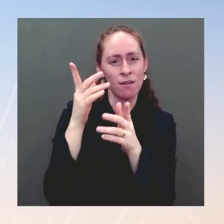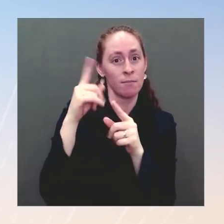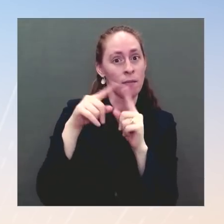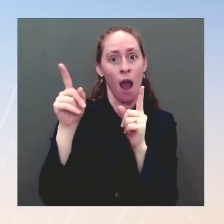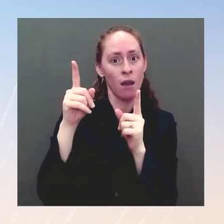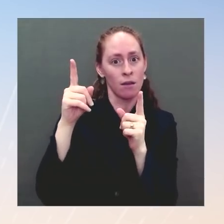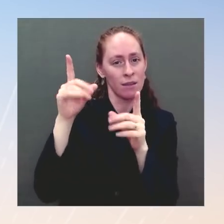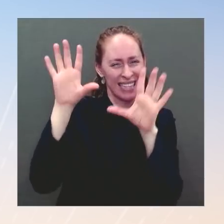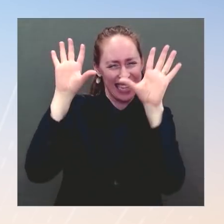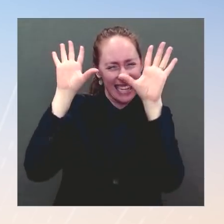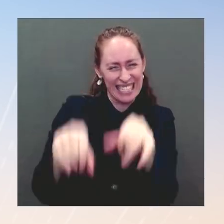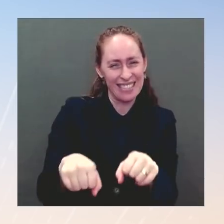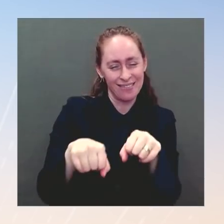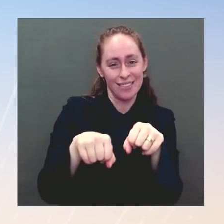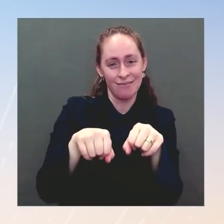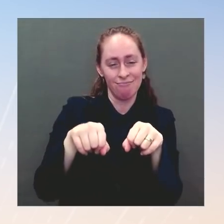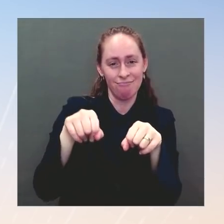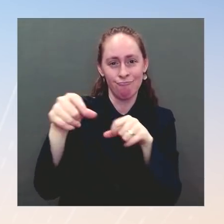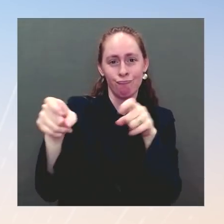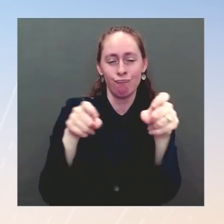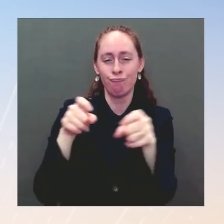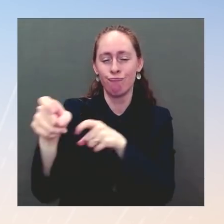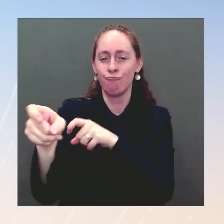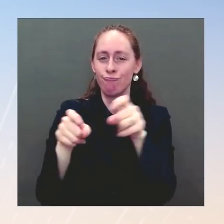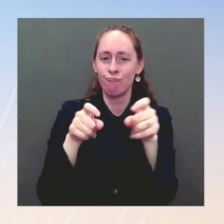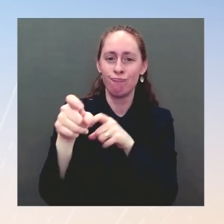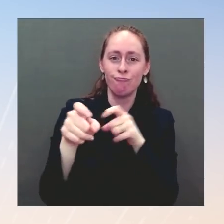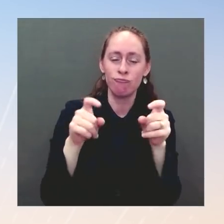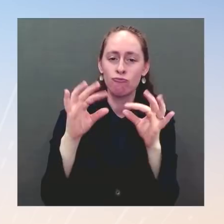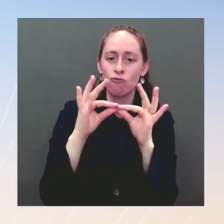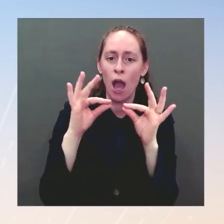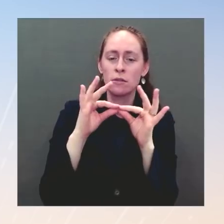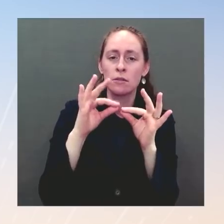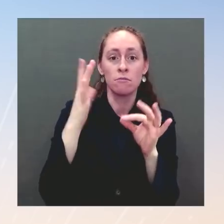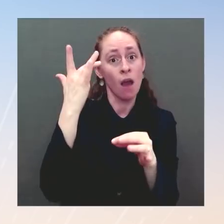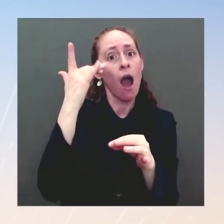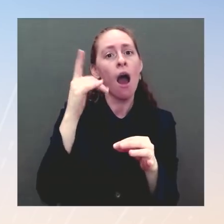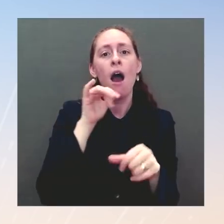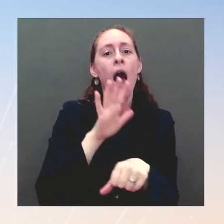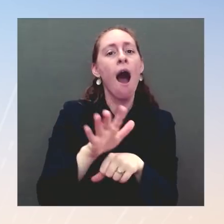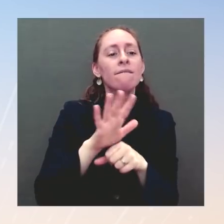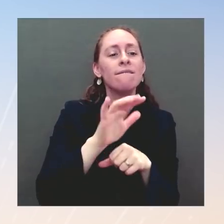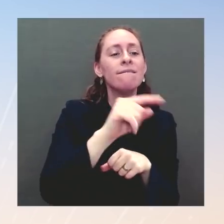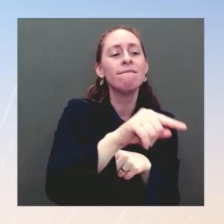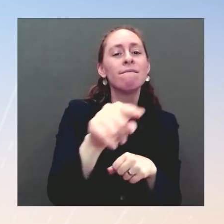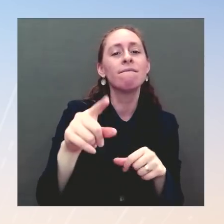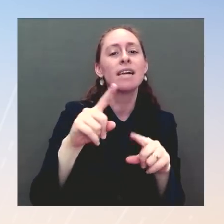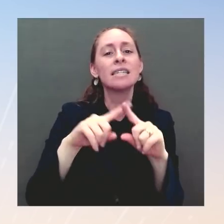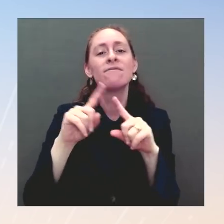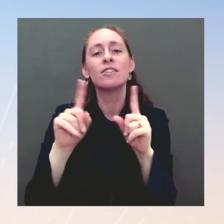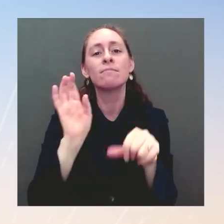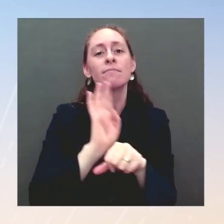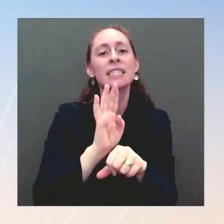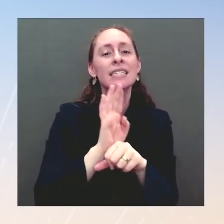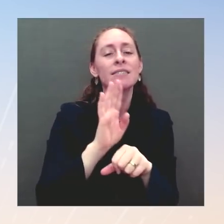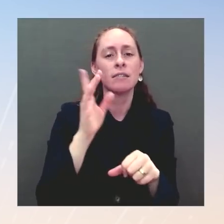of not enough competition in the industry. But the President has repeatedly expressed concern about costs for the American people.